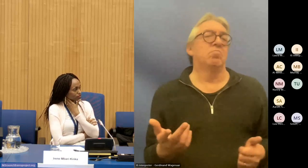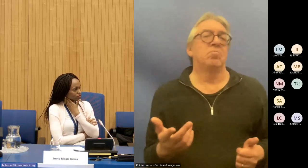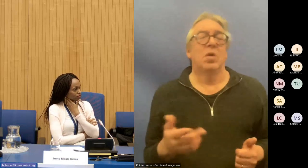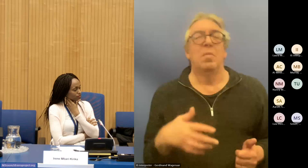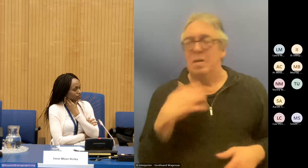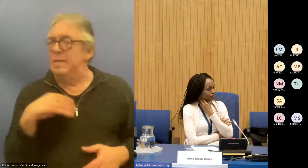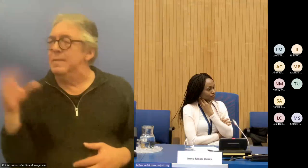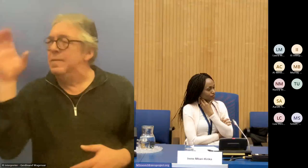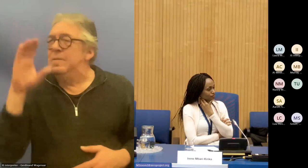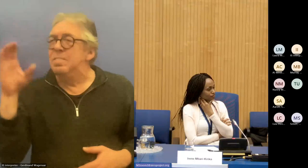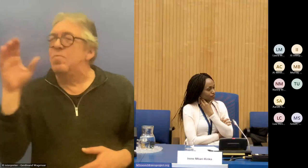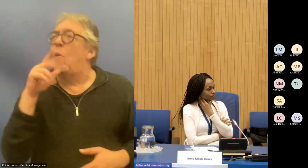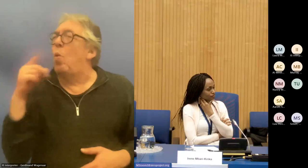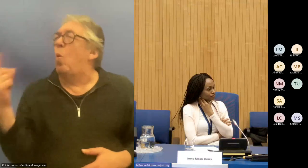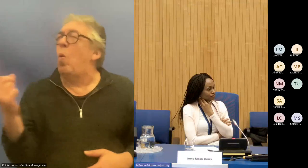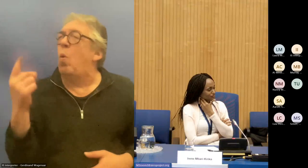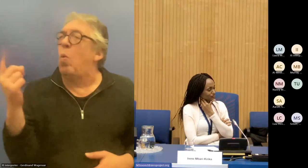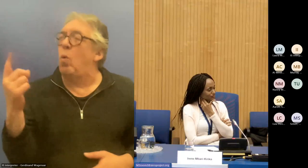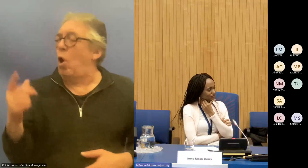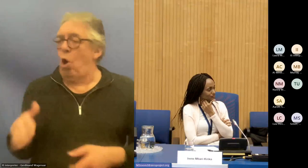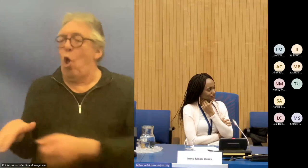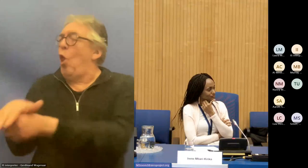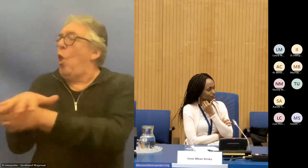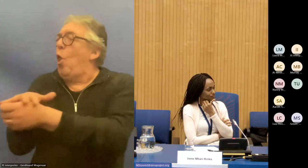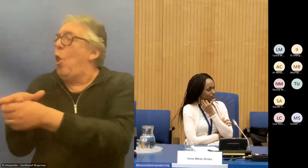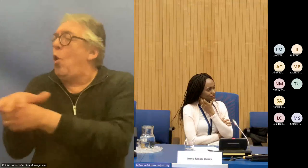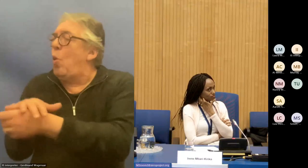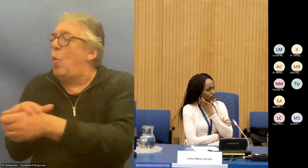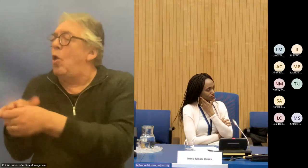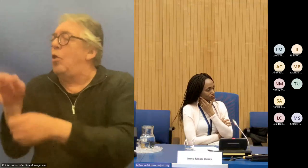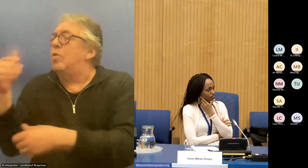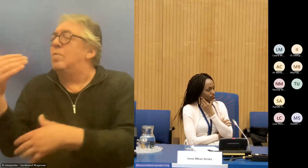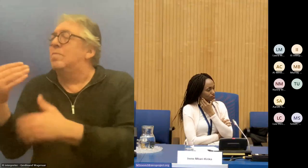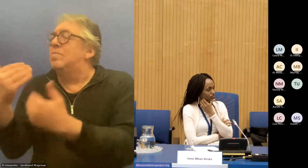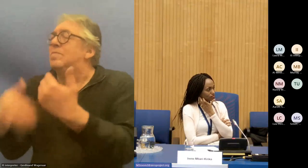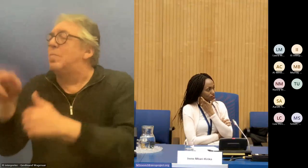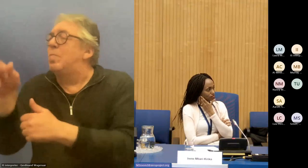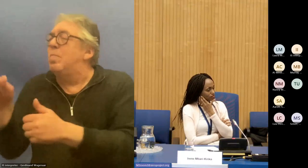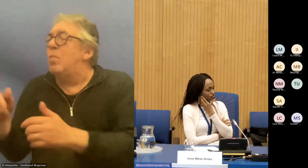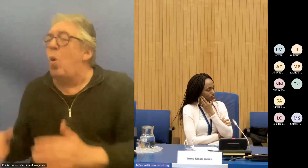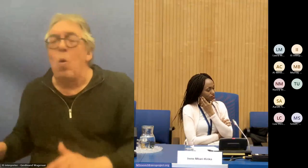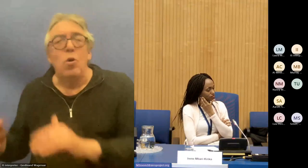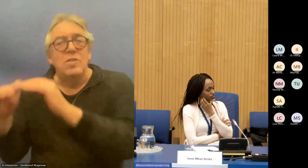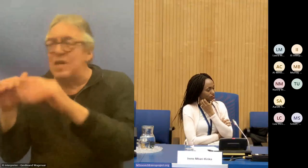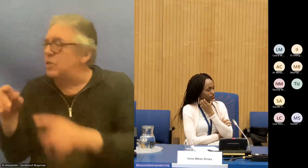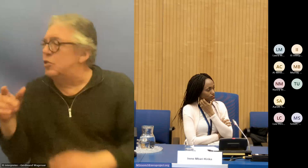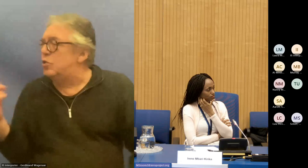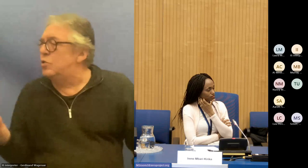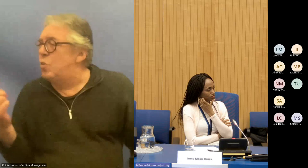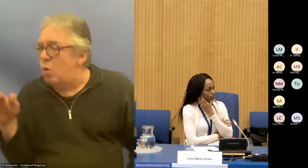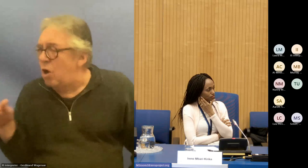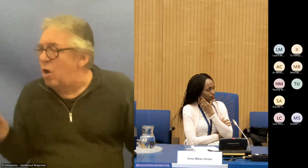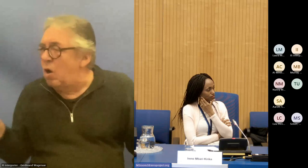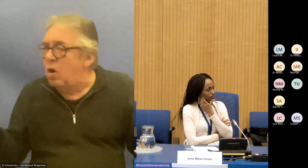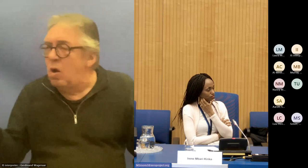is there, who are the local OPD's, they are not necessarily very much champions